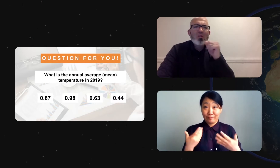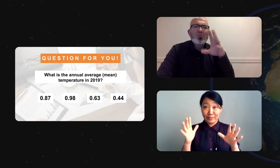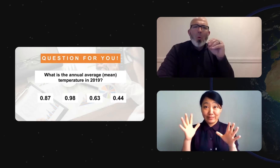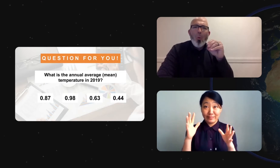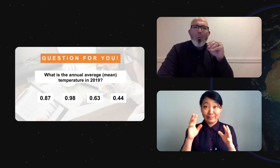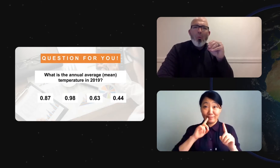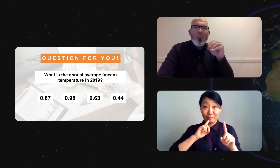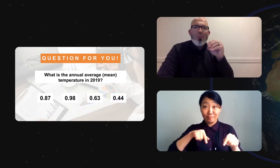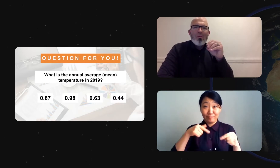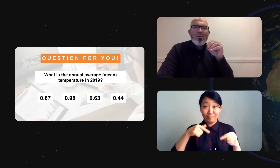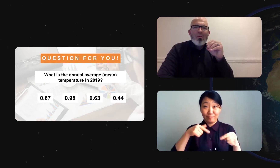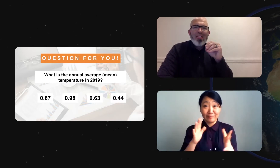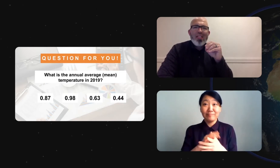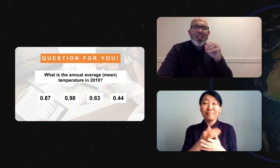Did we get our answers?